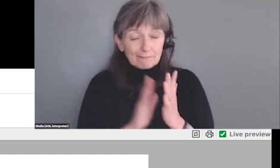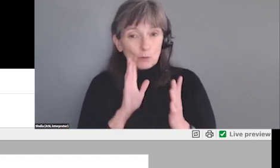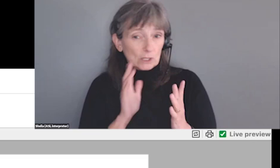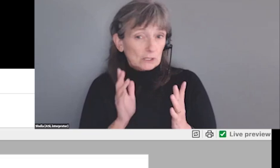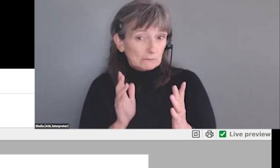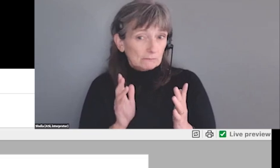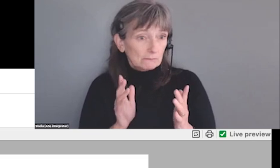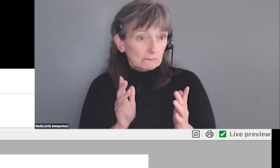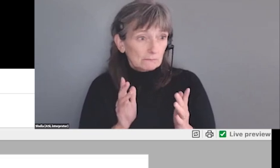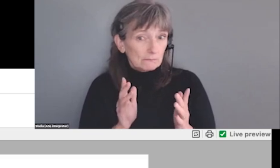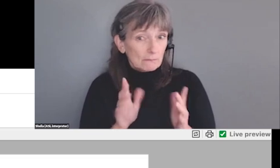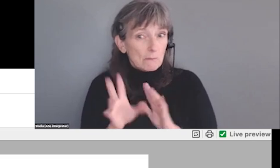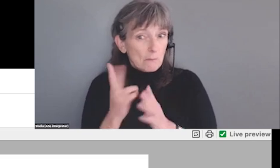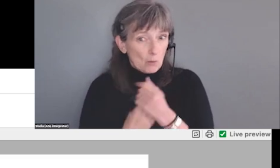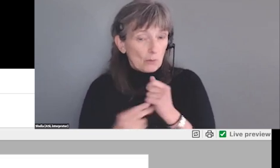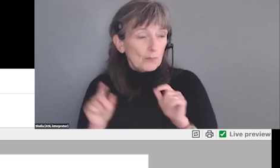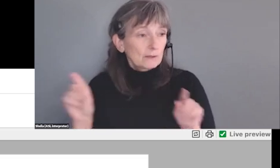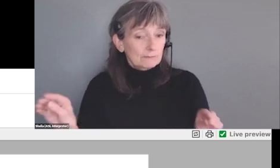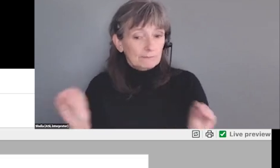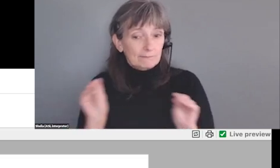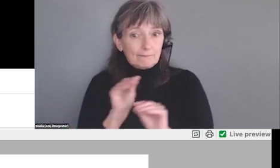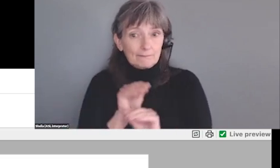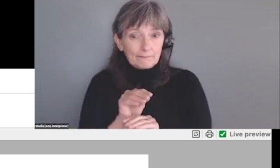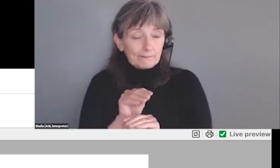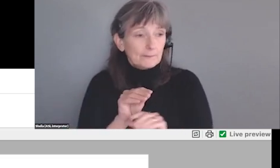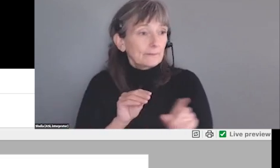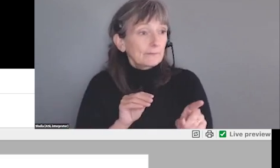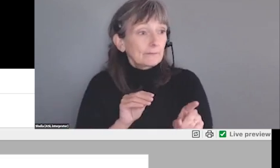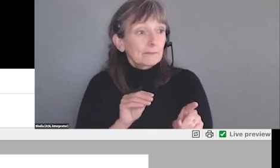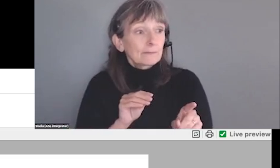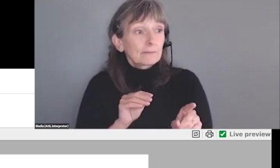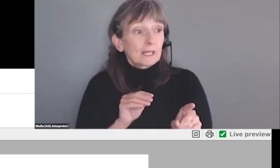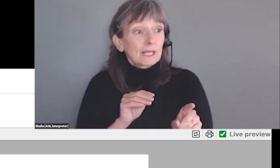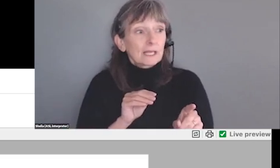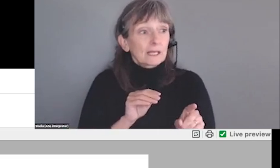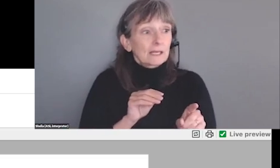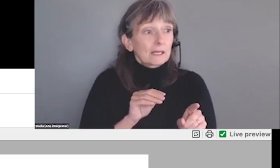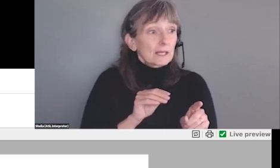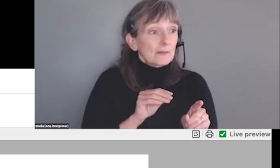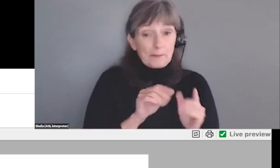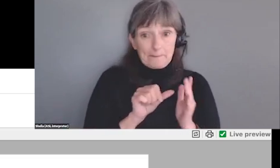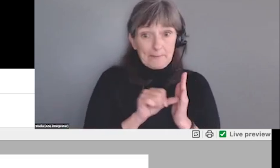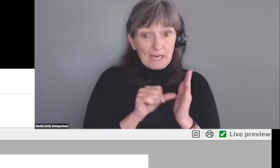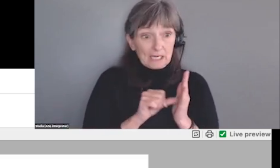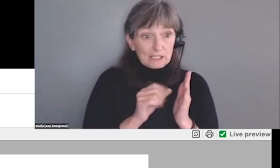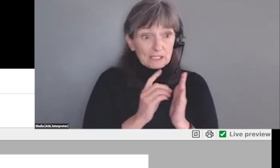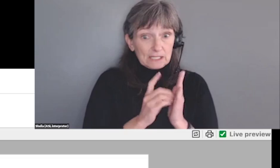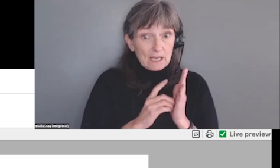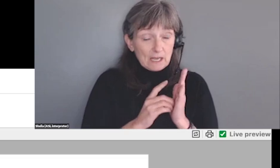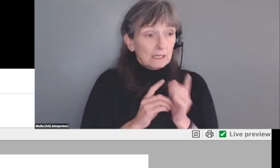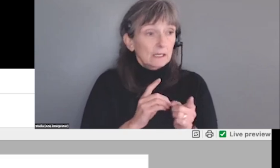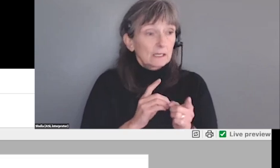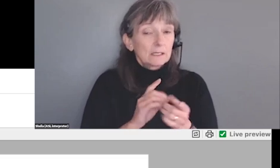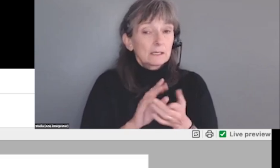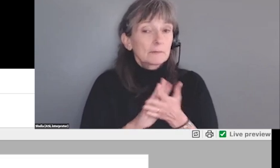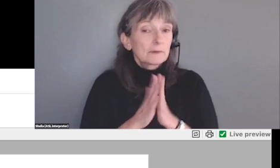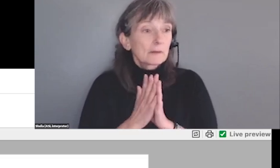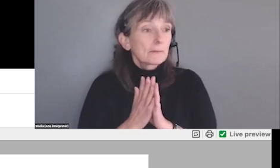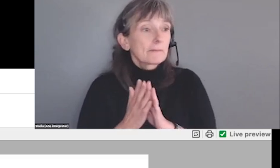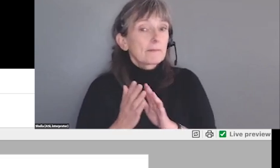here is actually the page.js design, which is automating the typesetting. So, you can see if